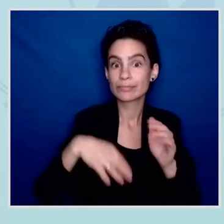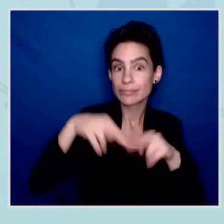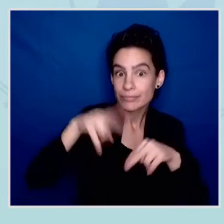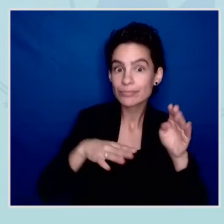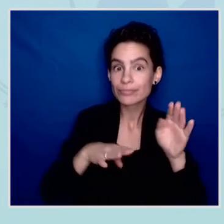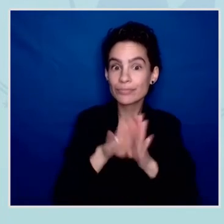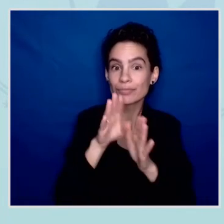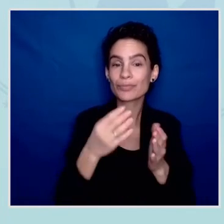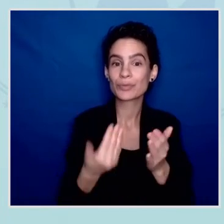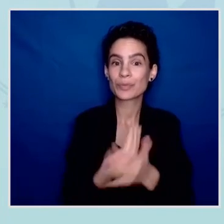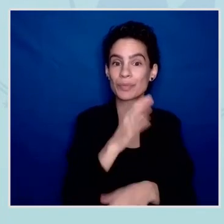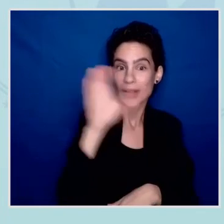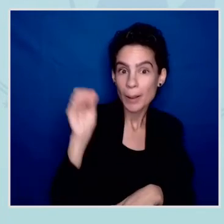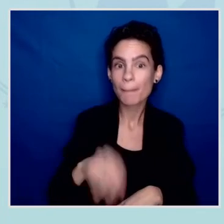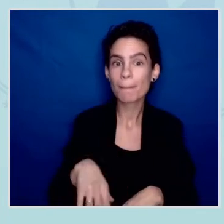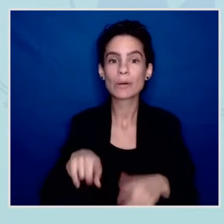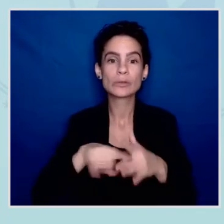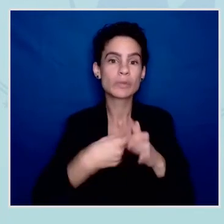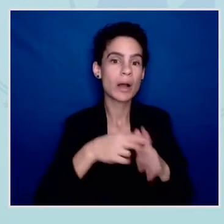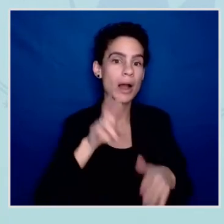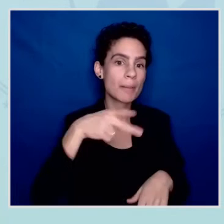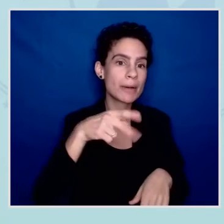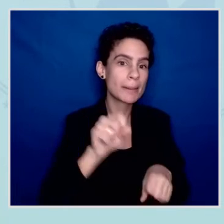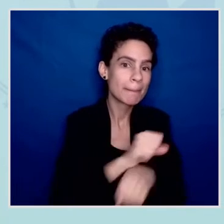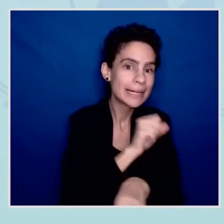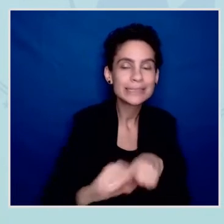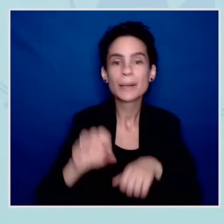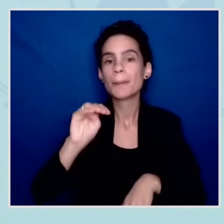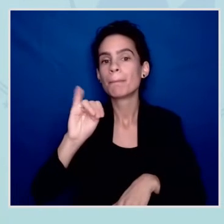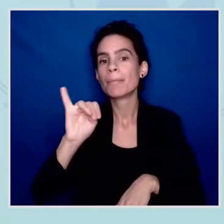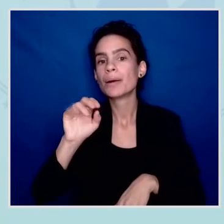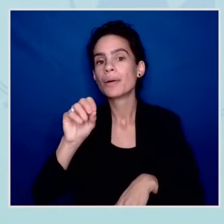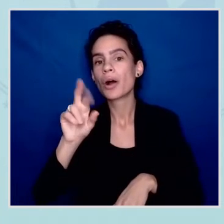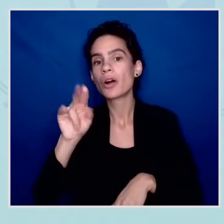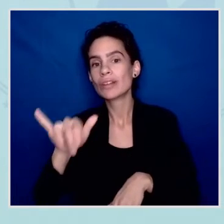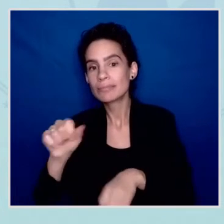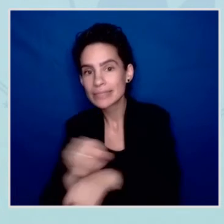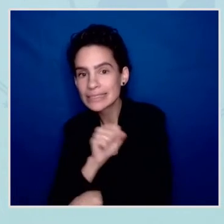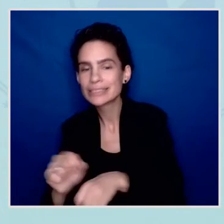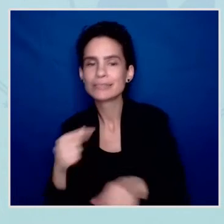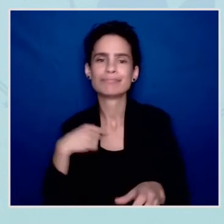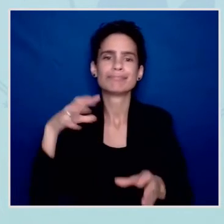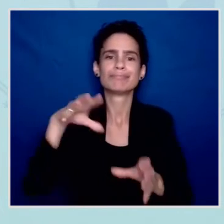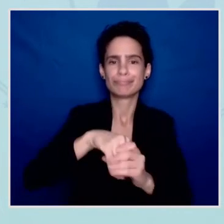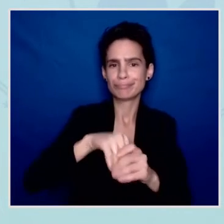PARTNERED TO START BUSINESSES AND I'VE HELPED ENTREPRENEURS LAUNCH AND GROW THEIR FIRMS.